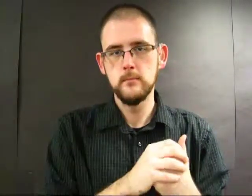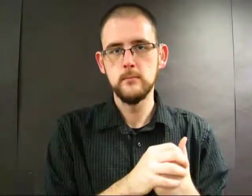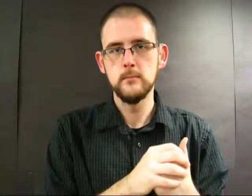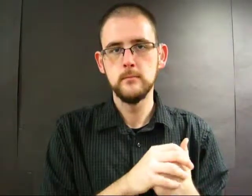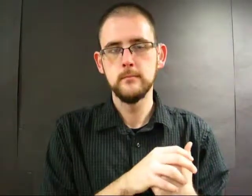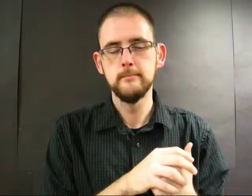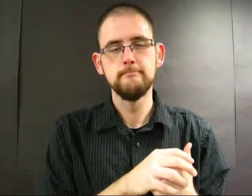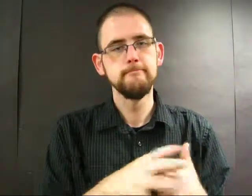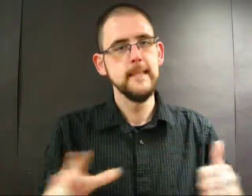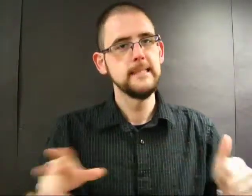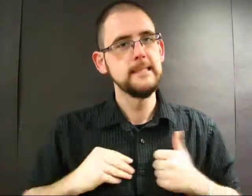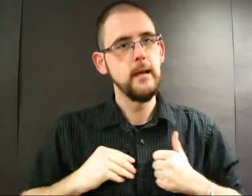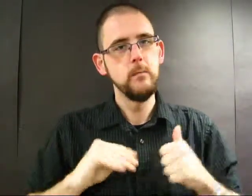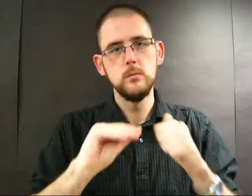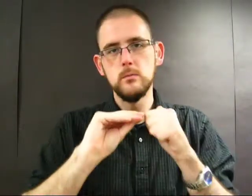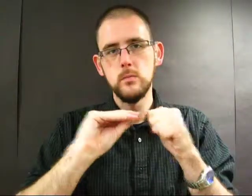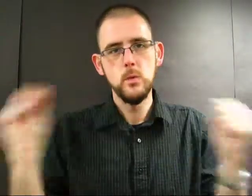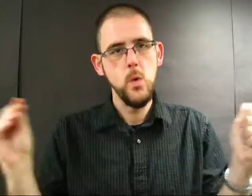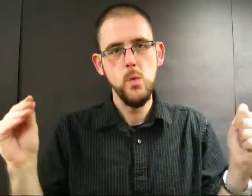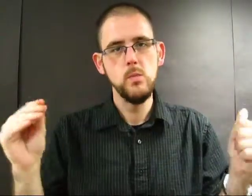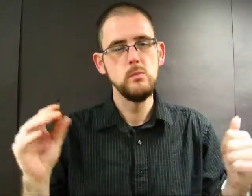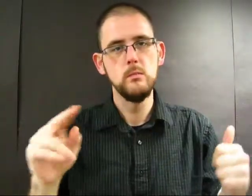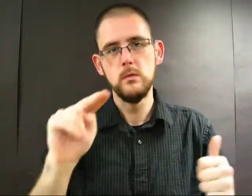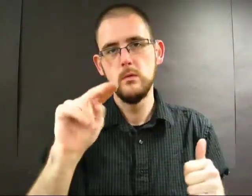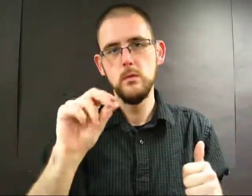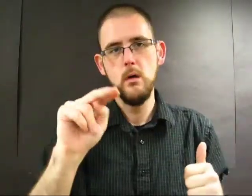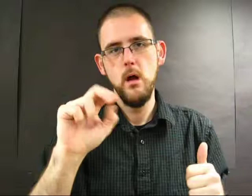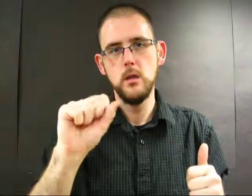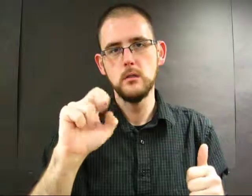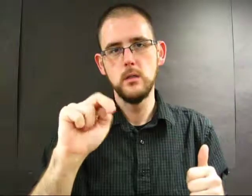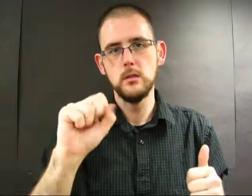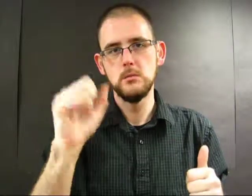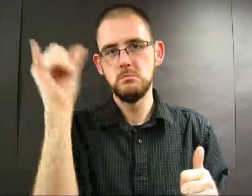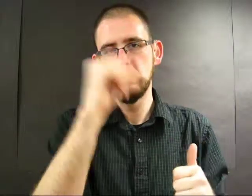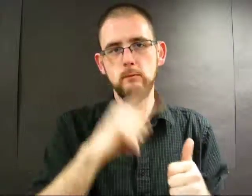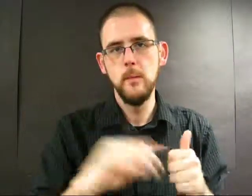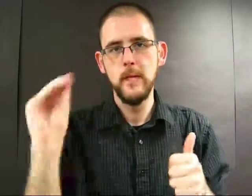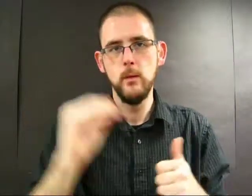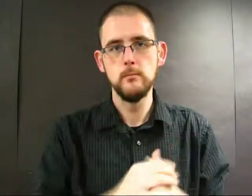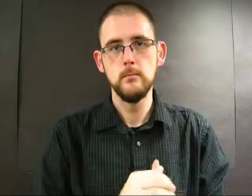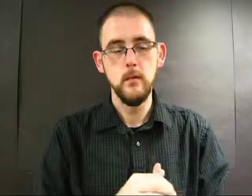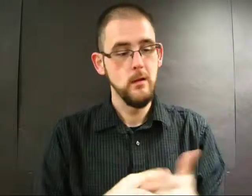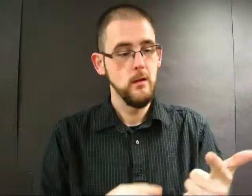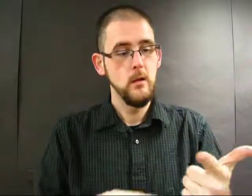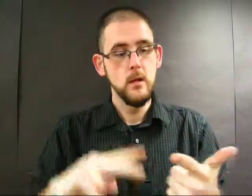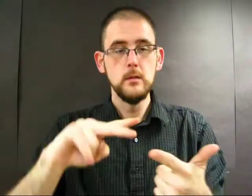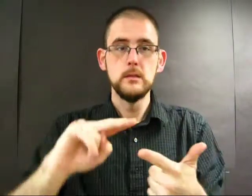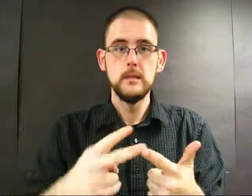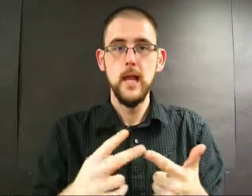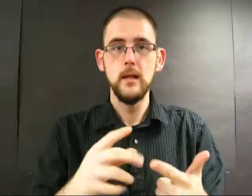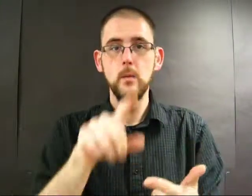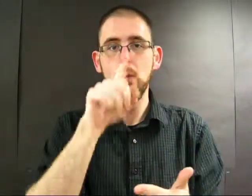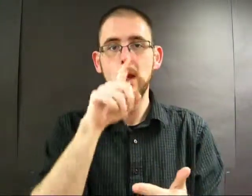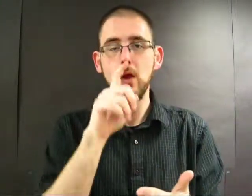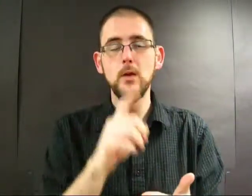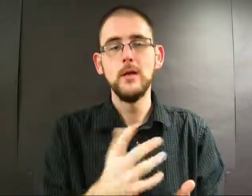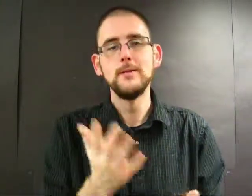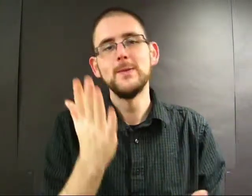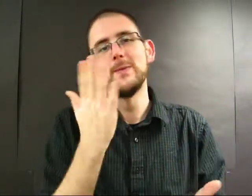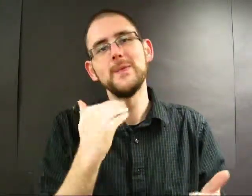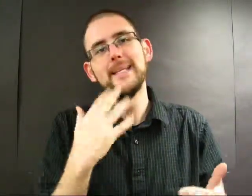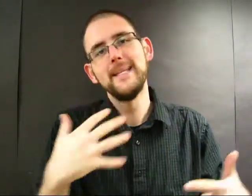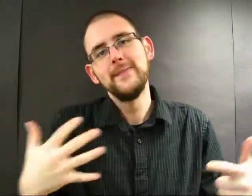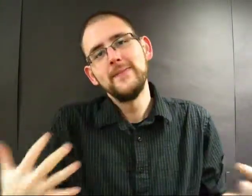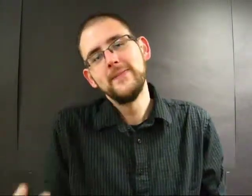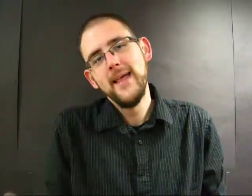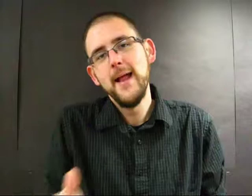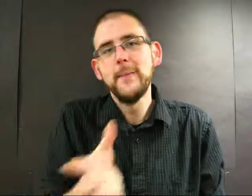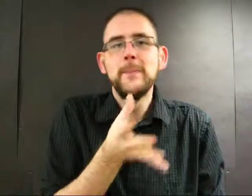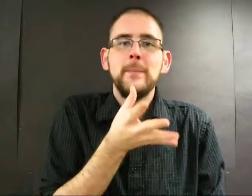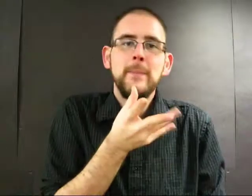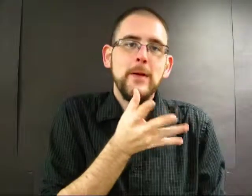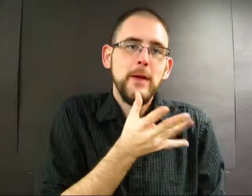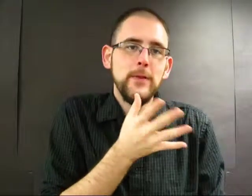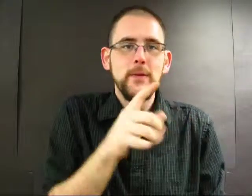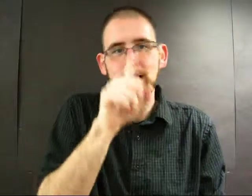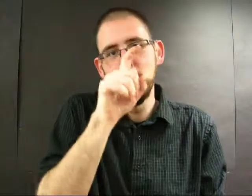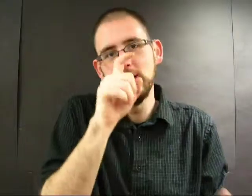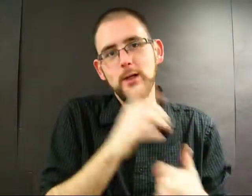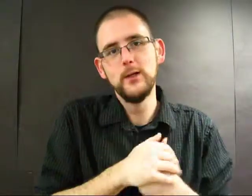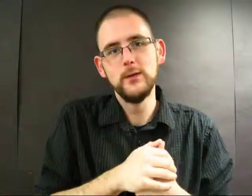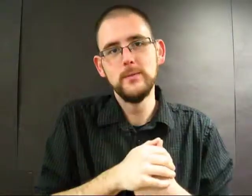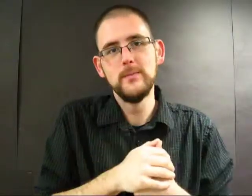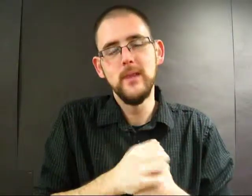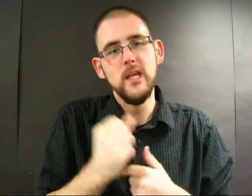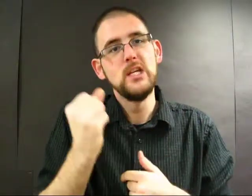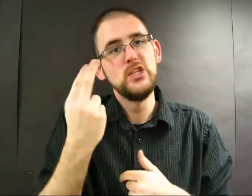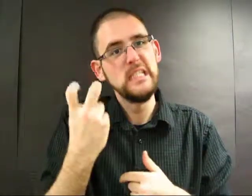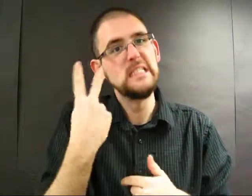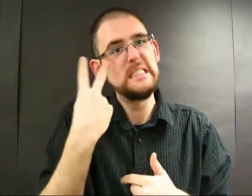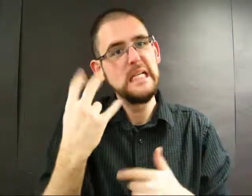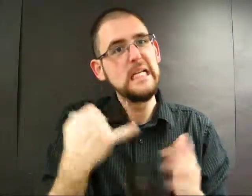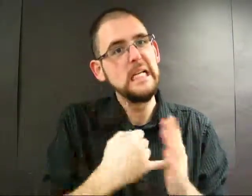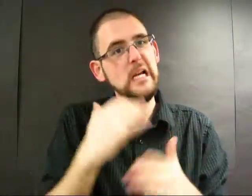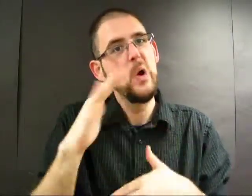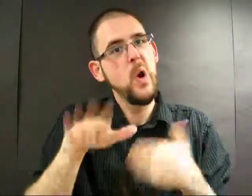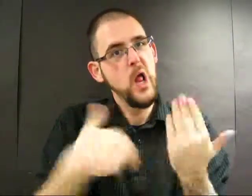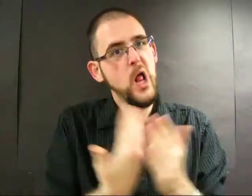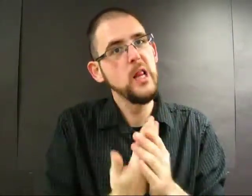doesn't take nonsense from anyone, a sweet, fat, motherly type who's seen it all --